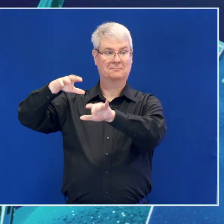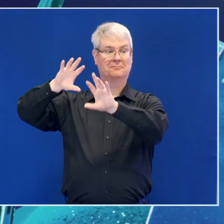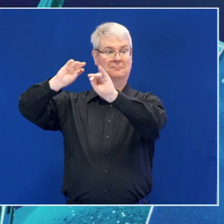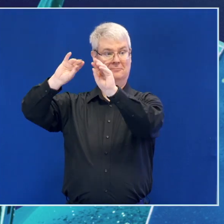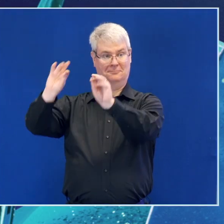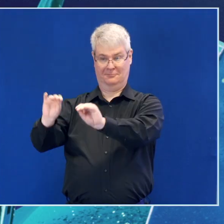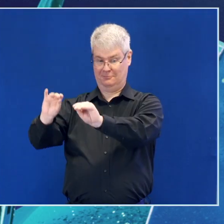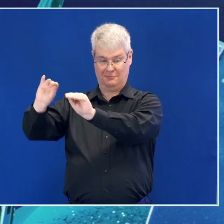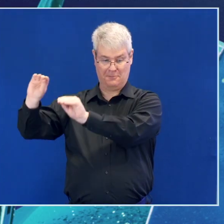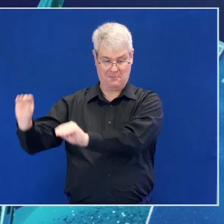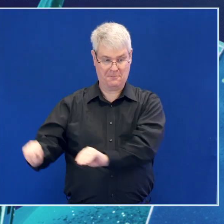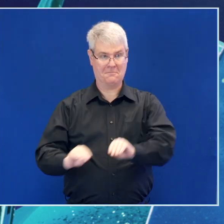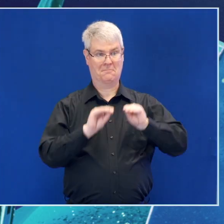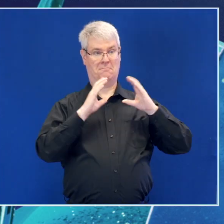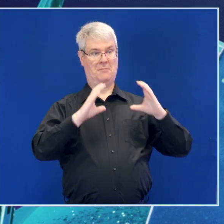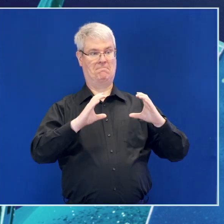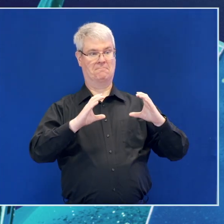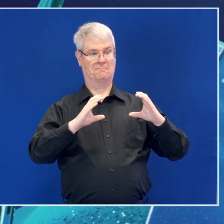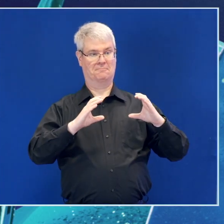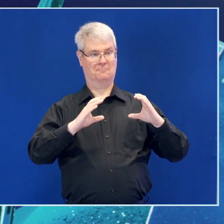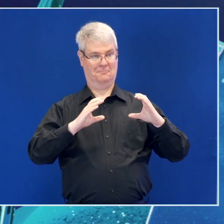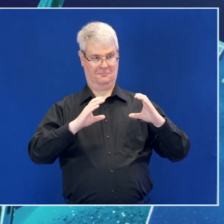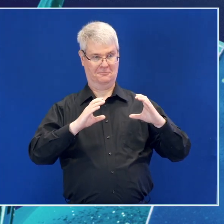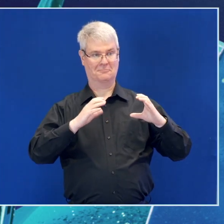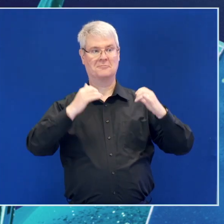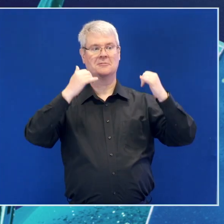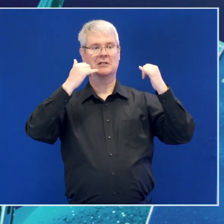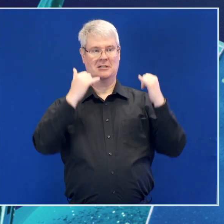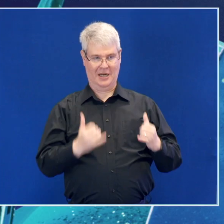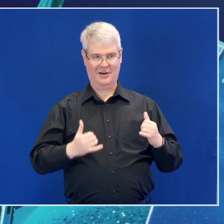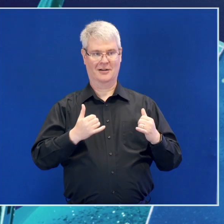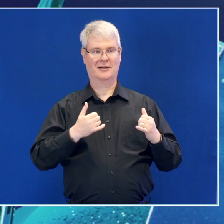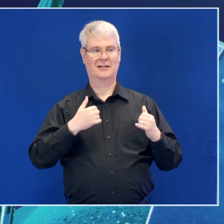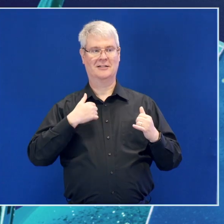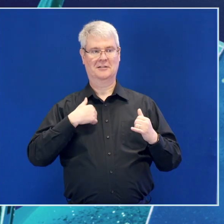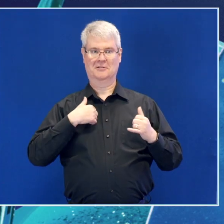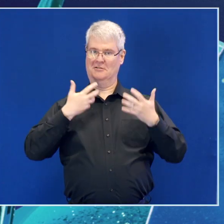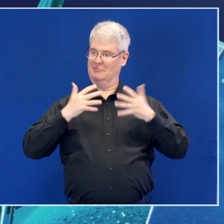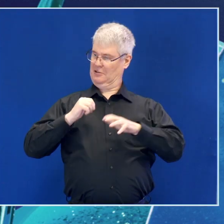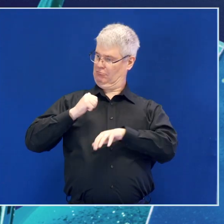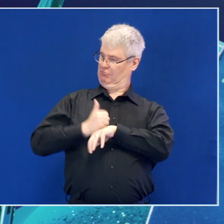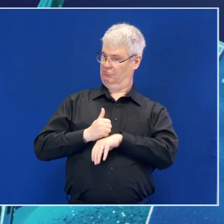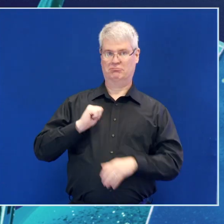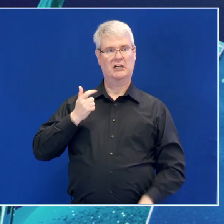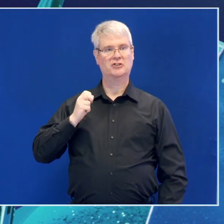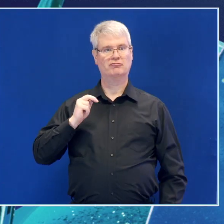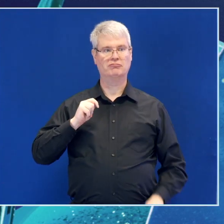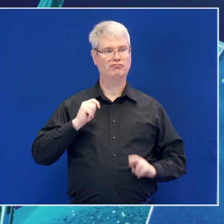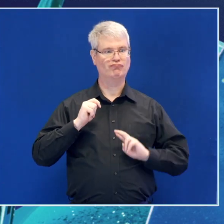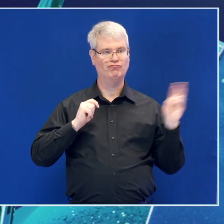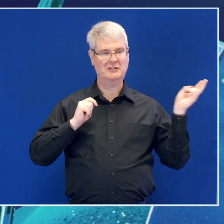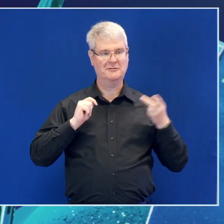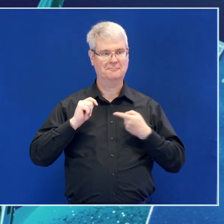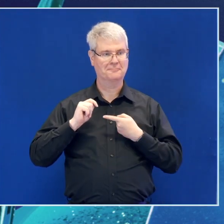Please write the instructions so I can create the agent. So I asked Copilot how to create an agent